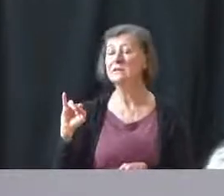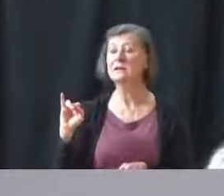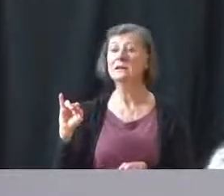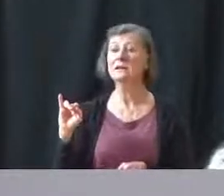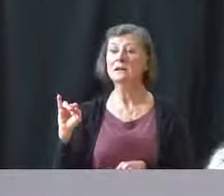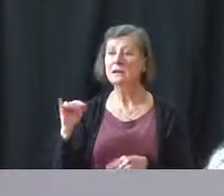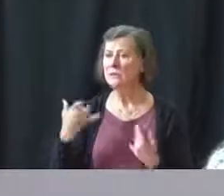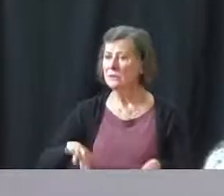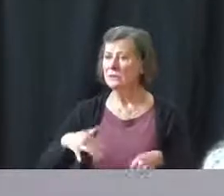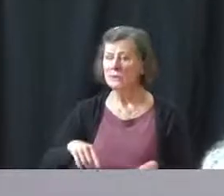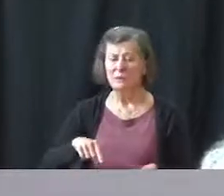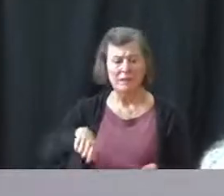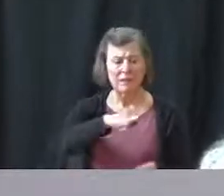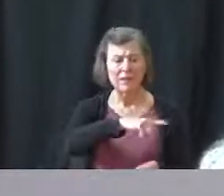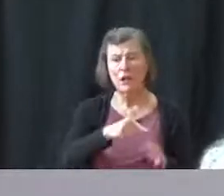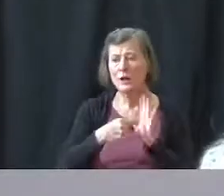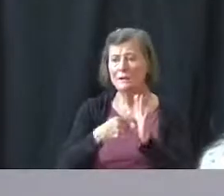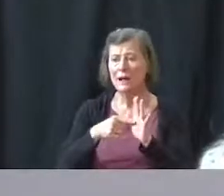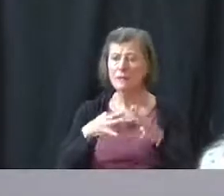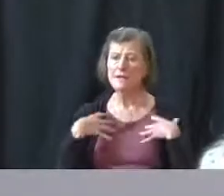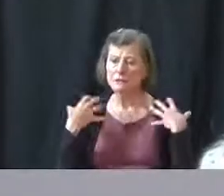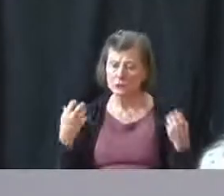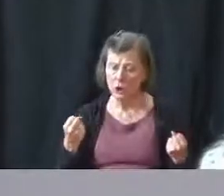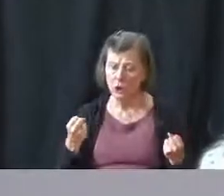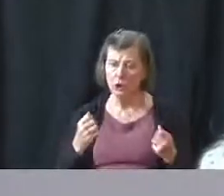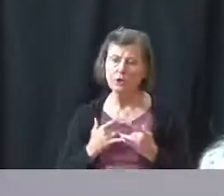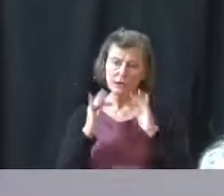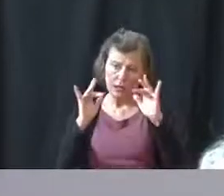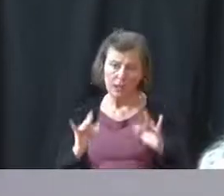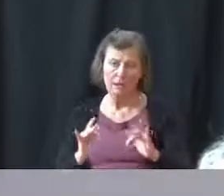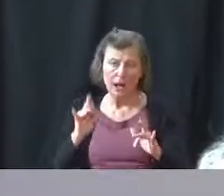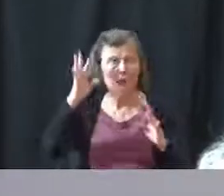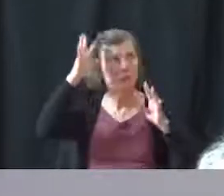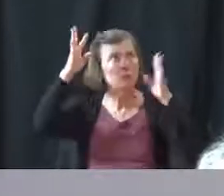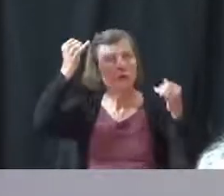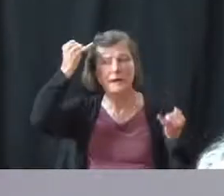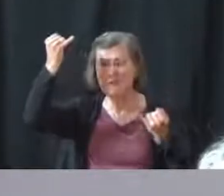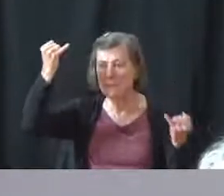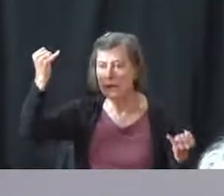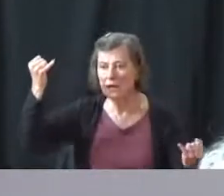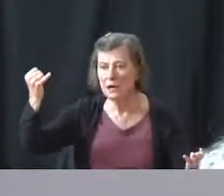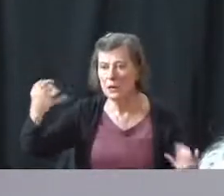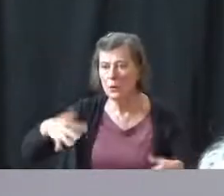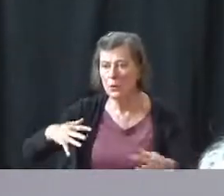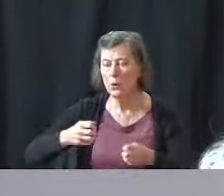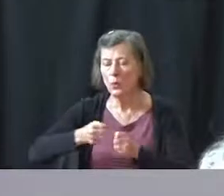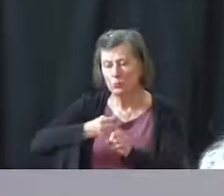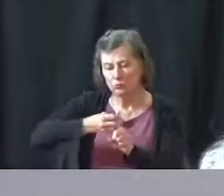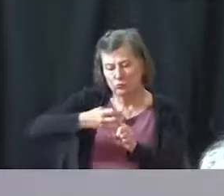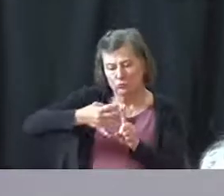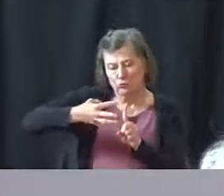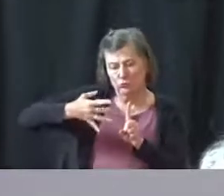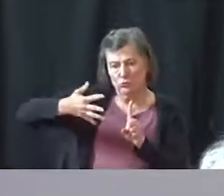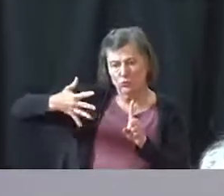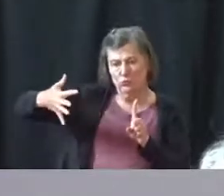They're examples of moral courage and compassion and creative imagination that stretched my heart and soul.